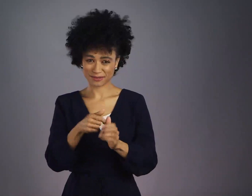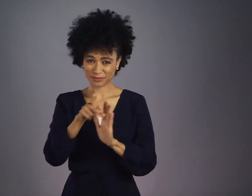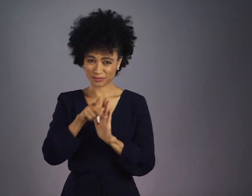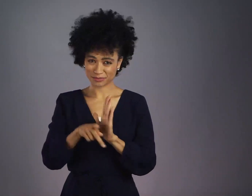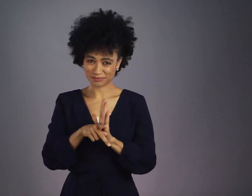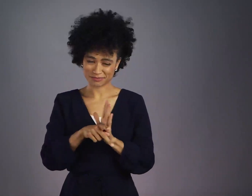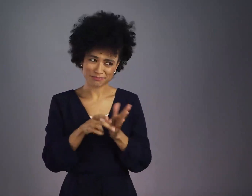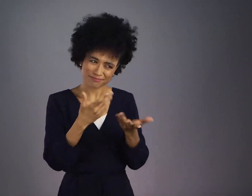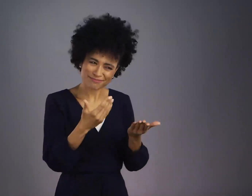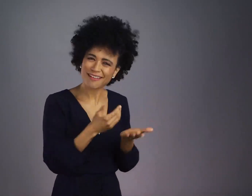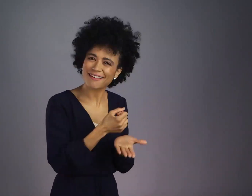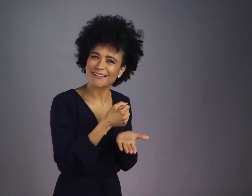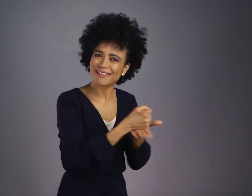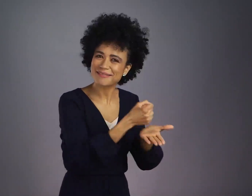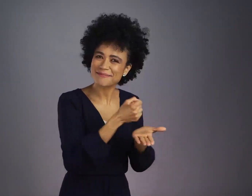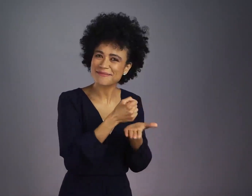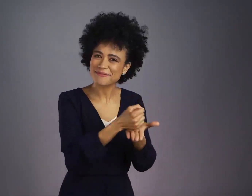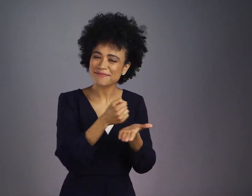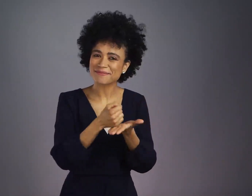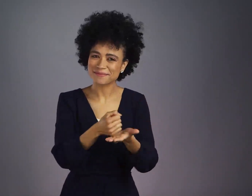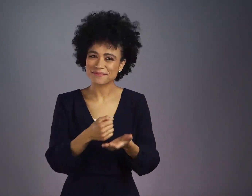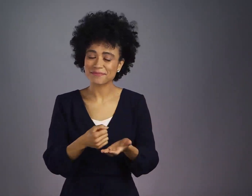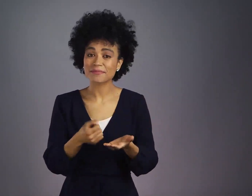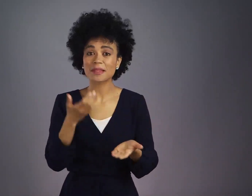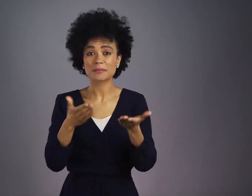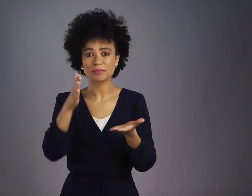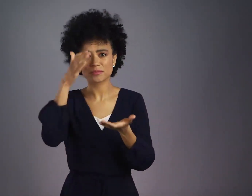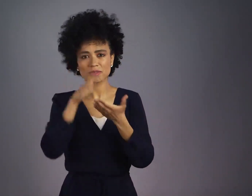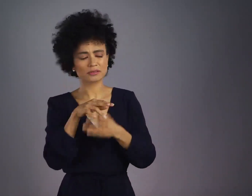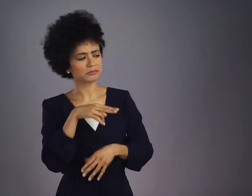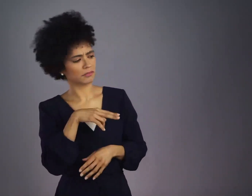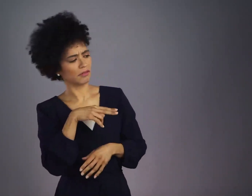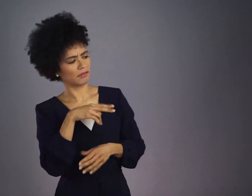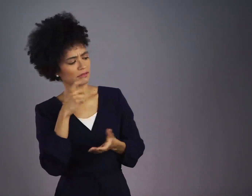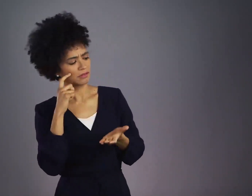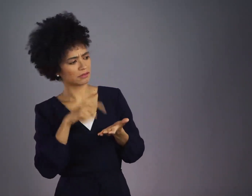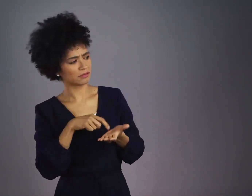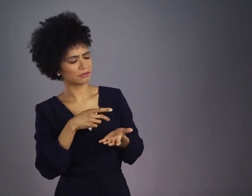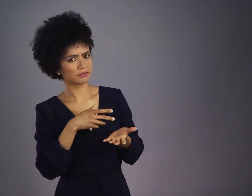If you act upon these principles, your husband may stop or moderate.